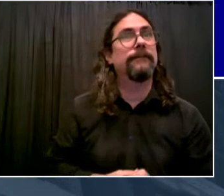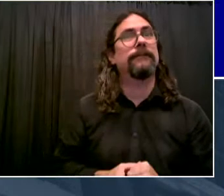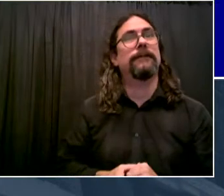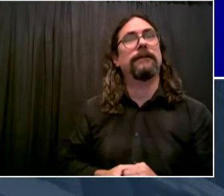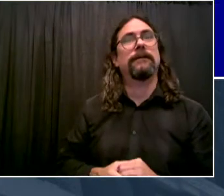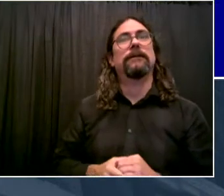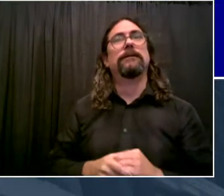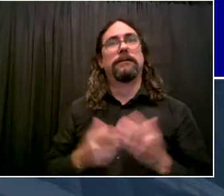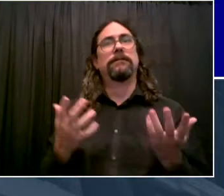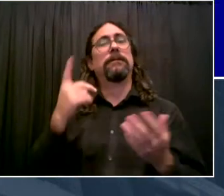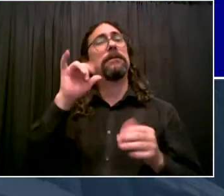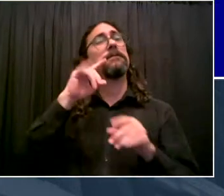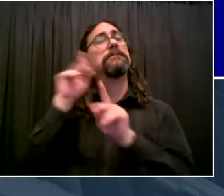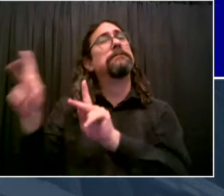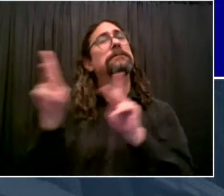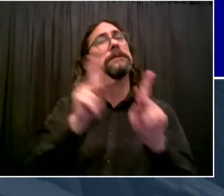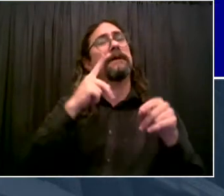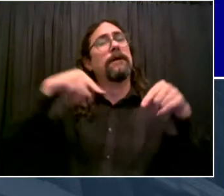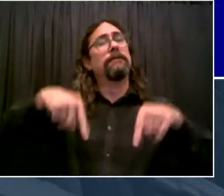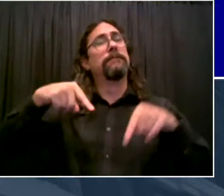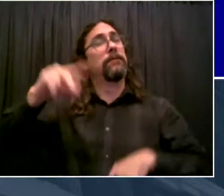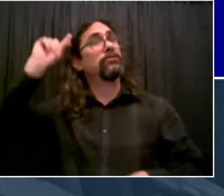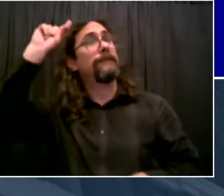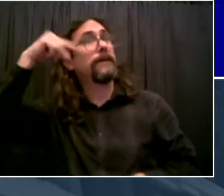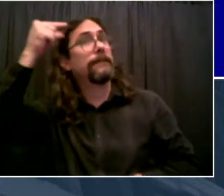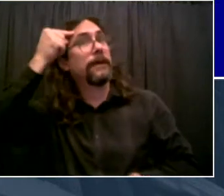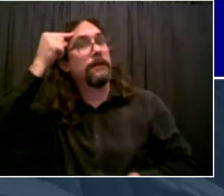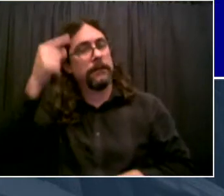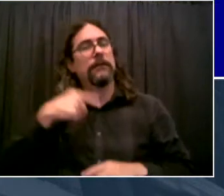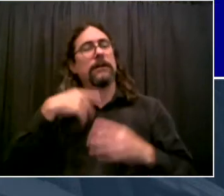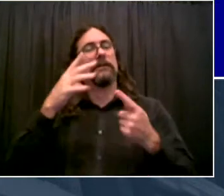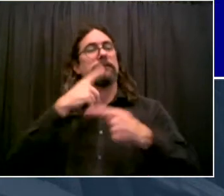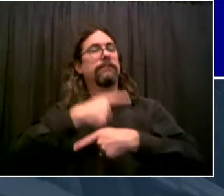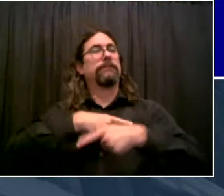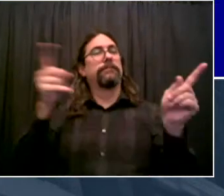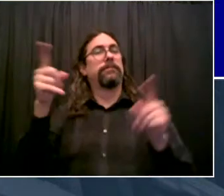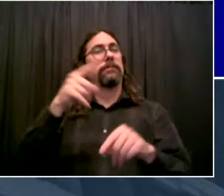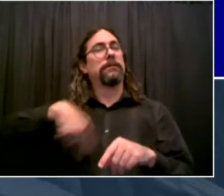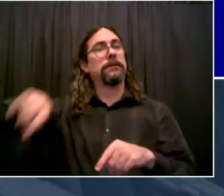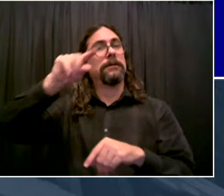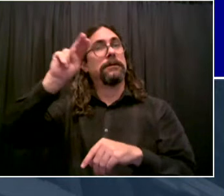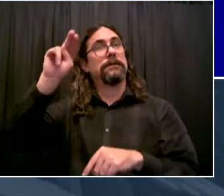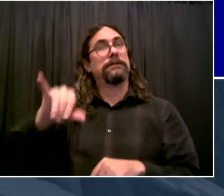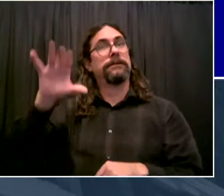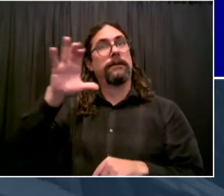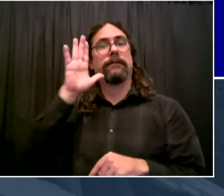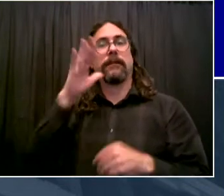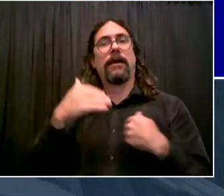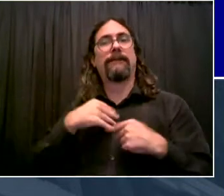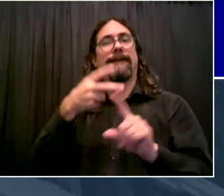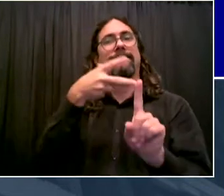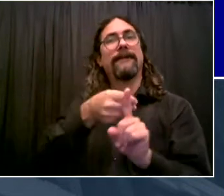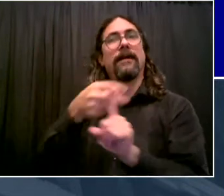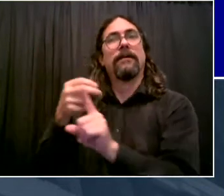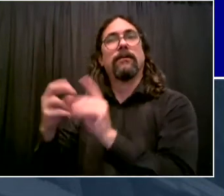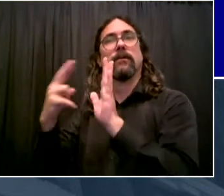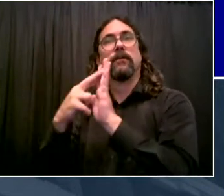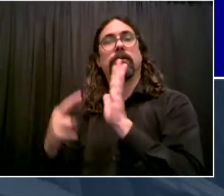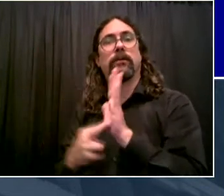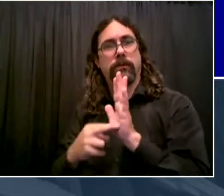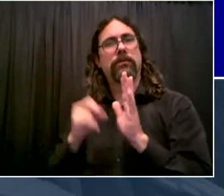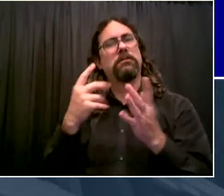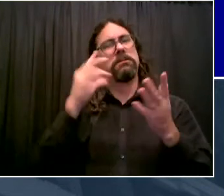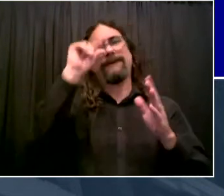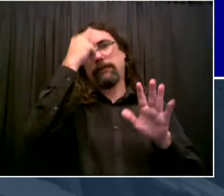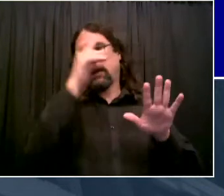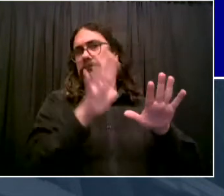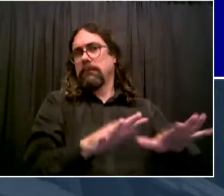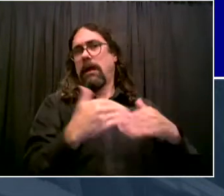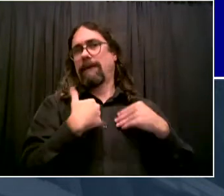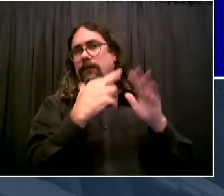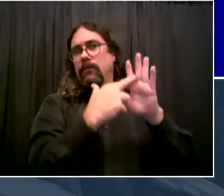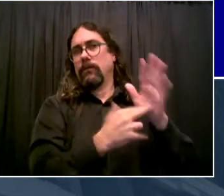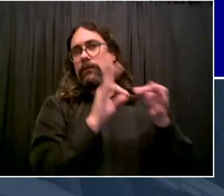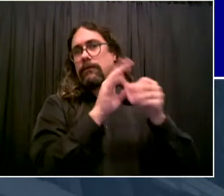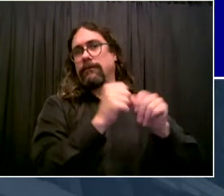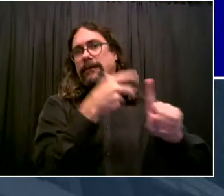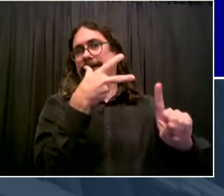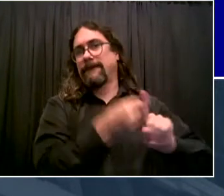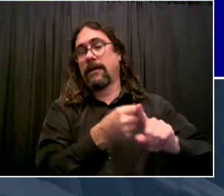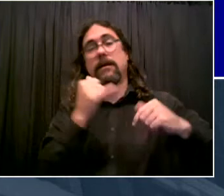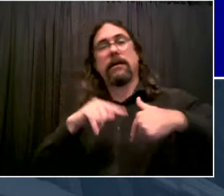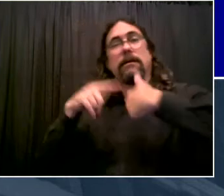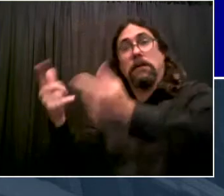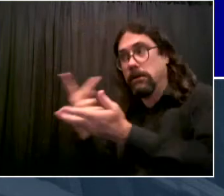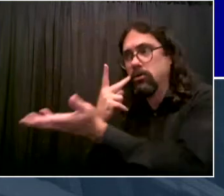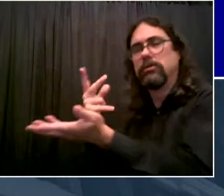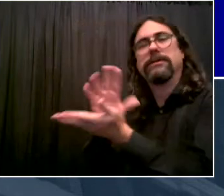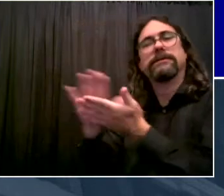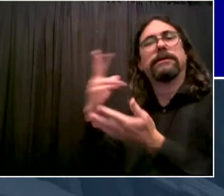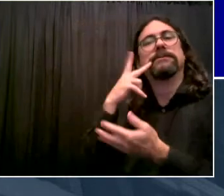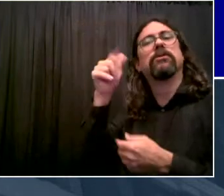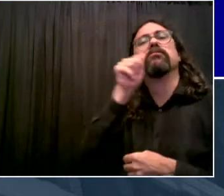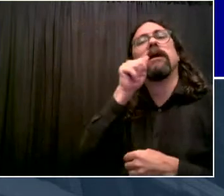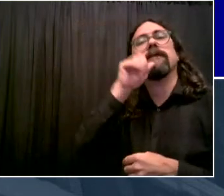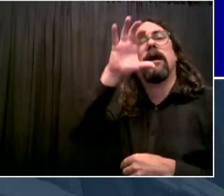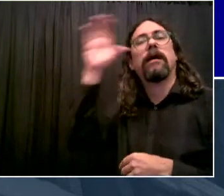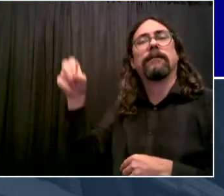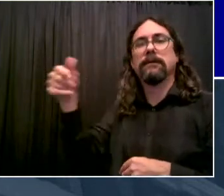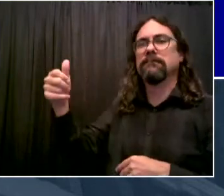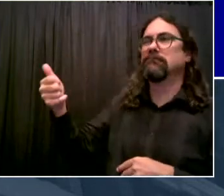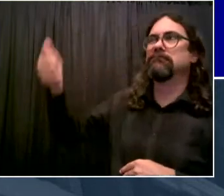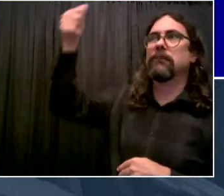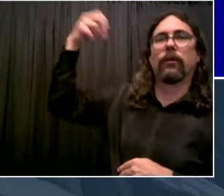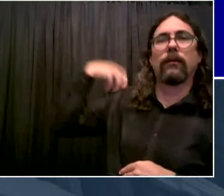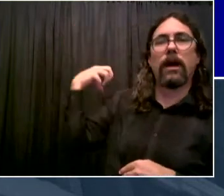GOVERNMENT WOULD